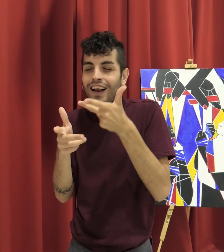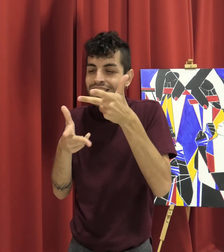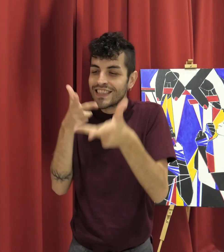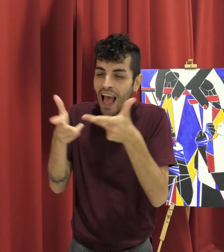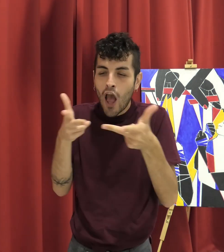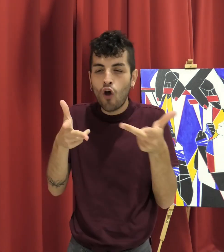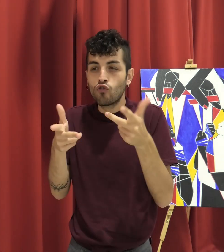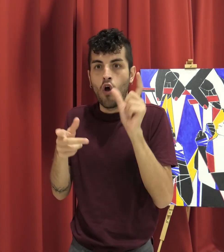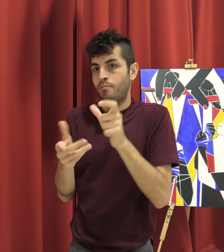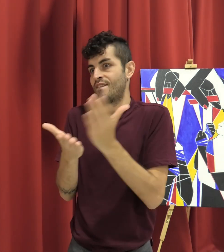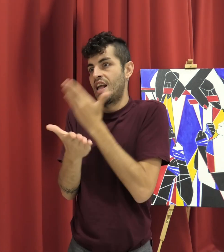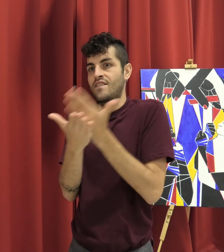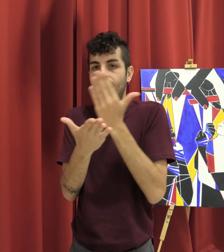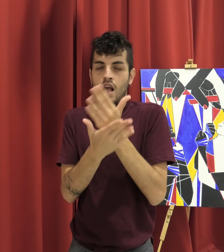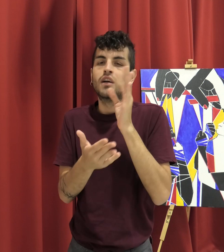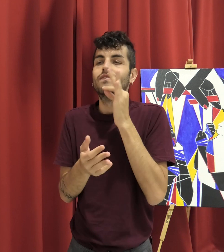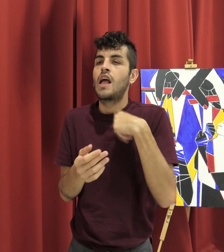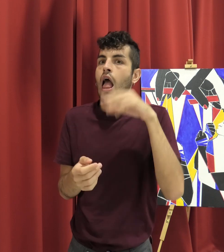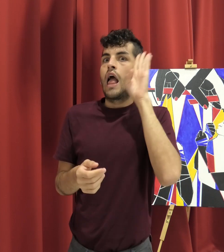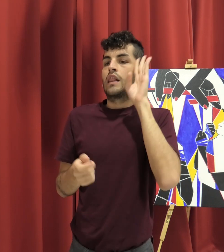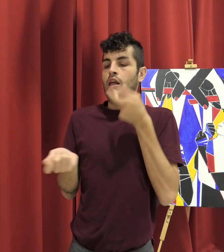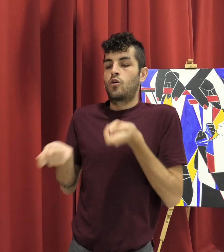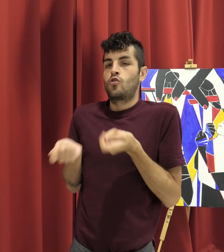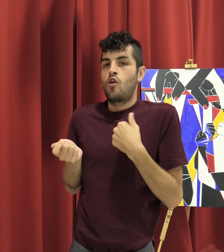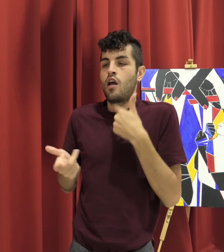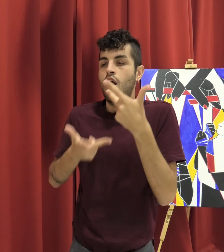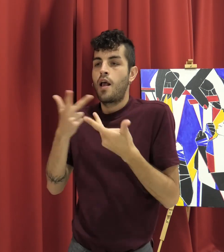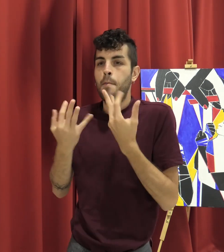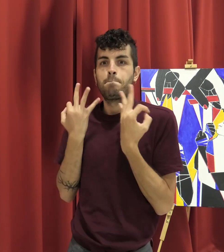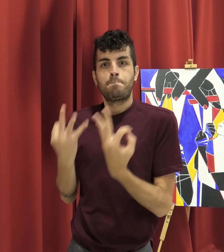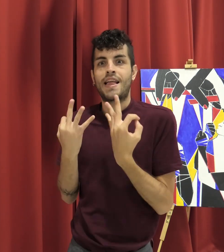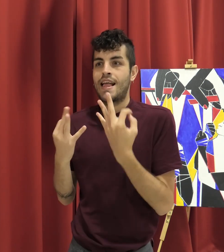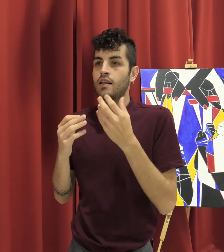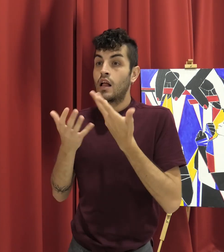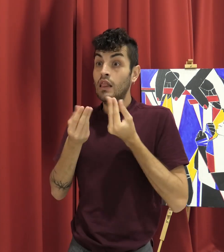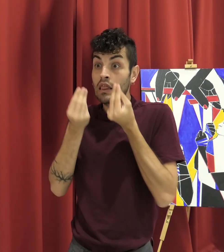like not using signs and I have to be very careful to sign well